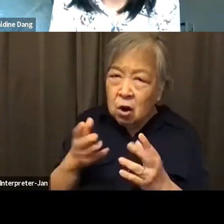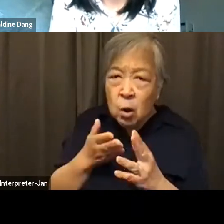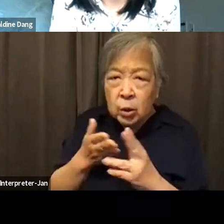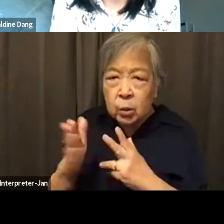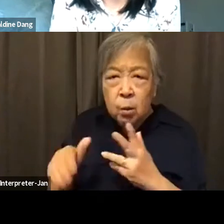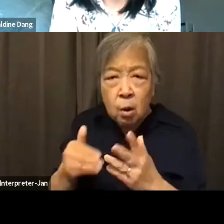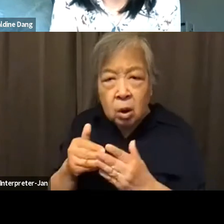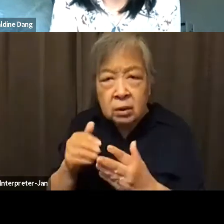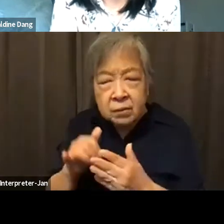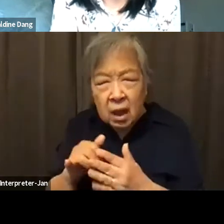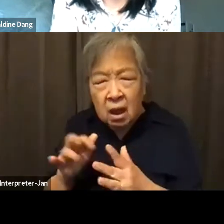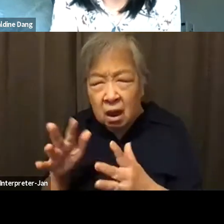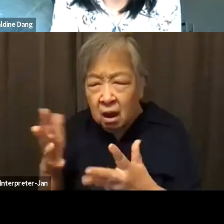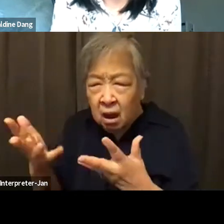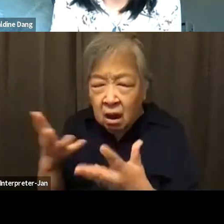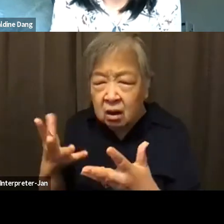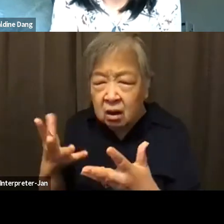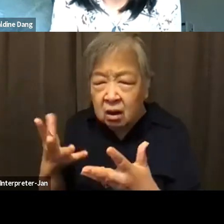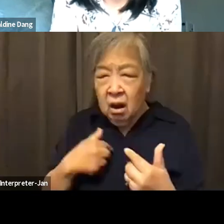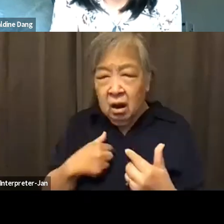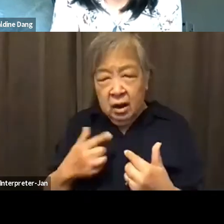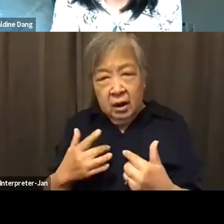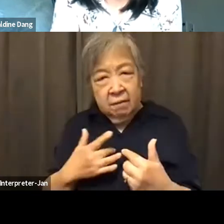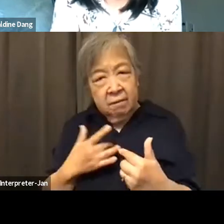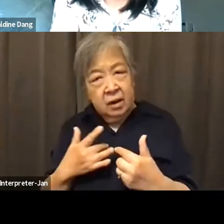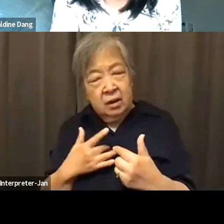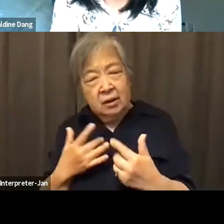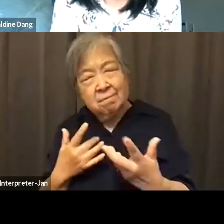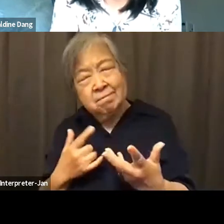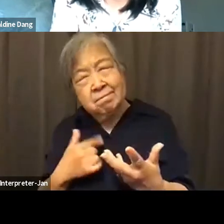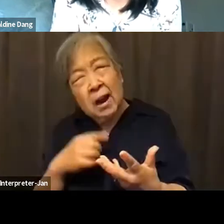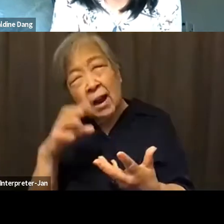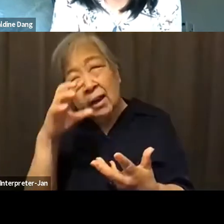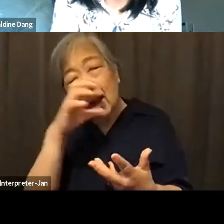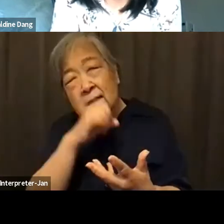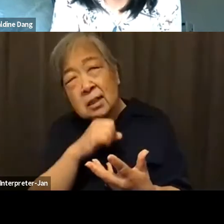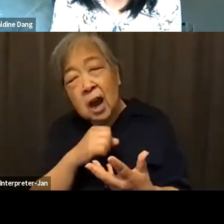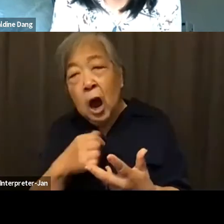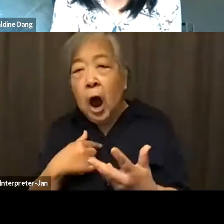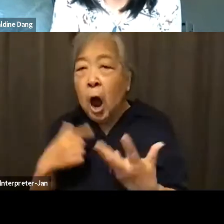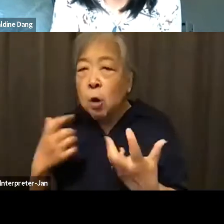having and feeling so, I guess I wanted to know why I was fighting so